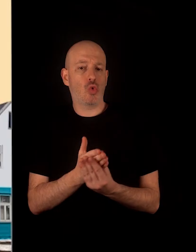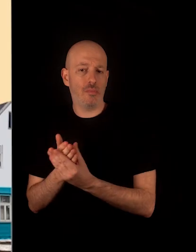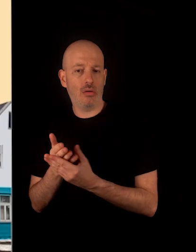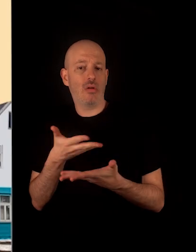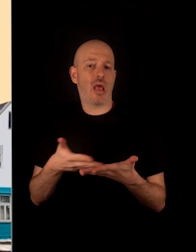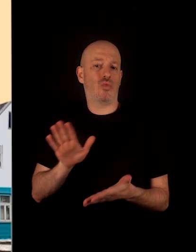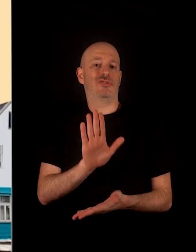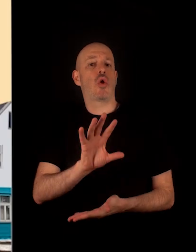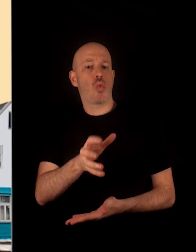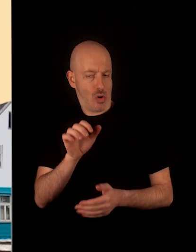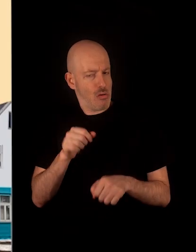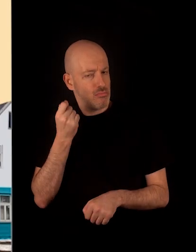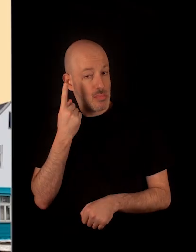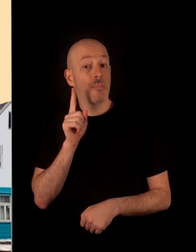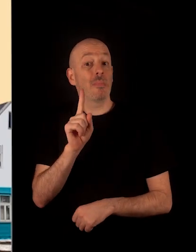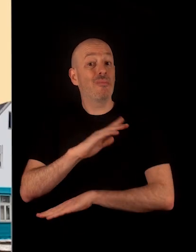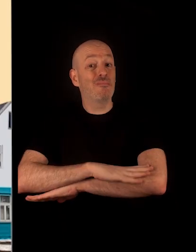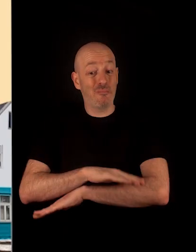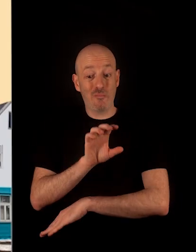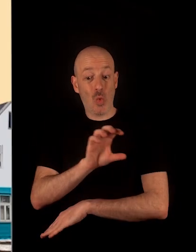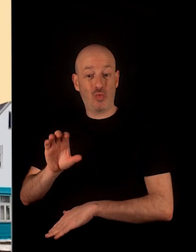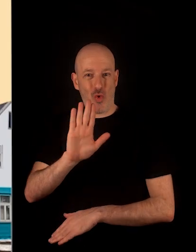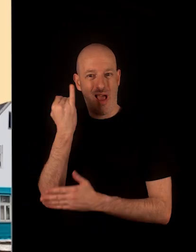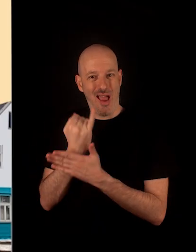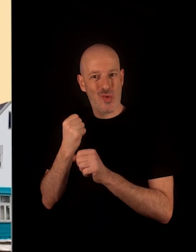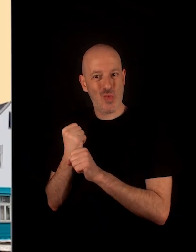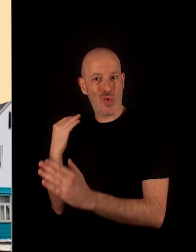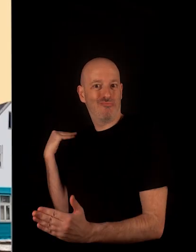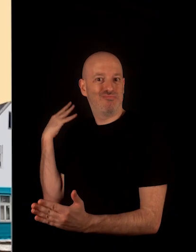the legal entity’s artistic portfolio and the mentors short CV.